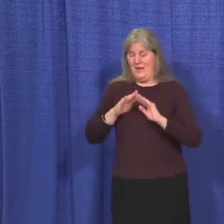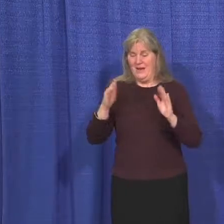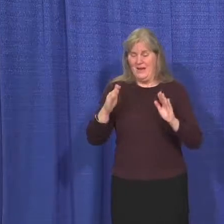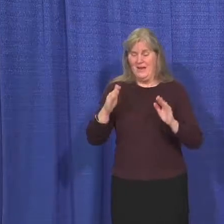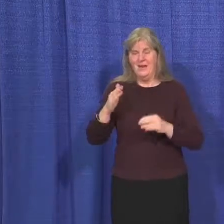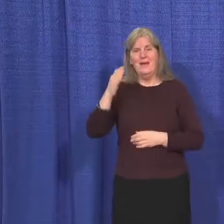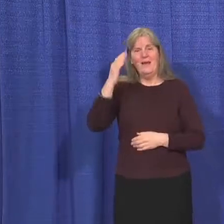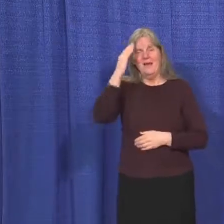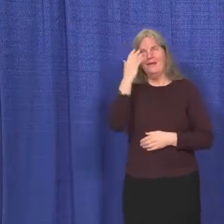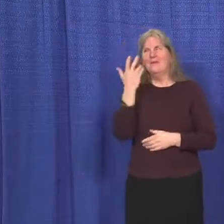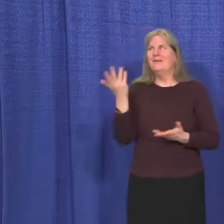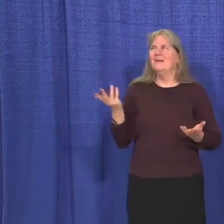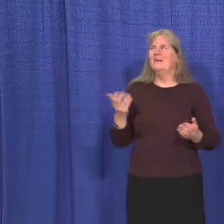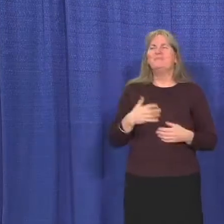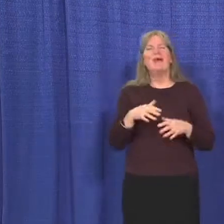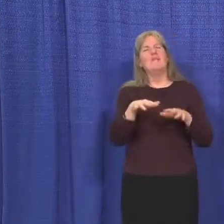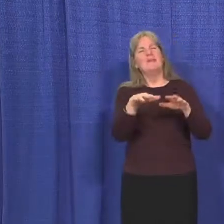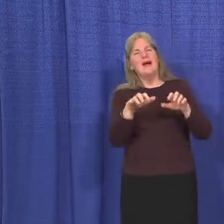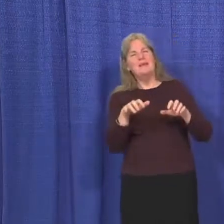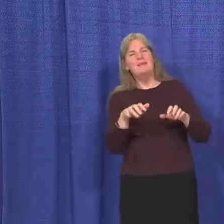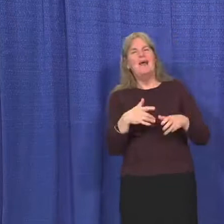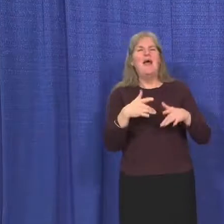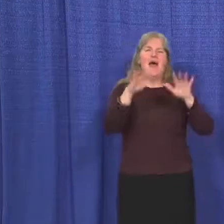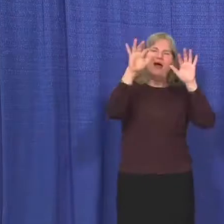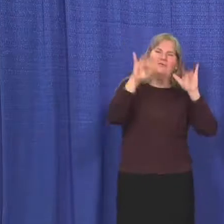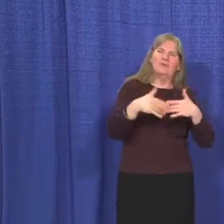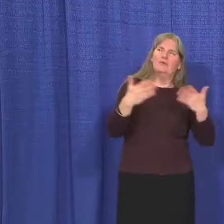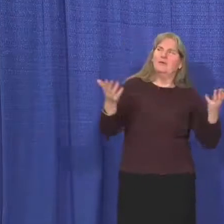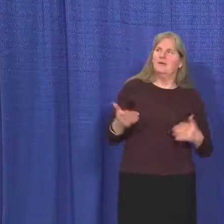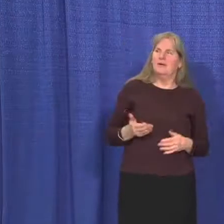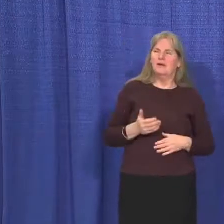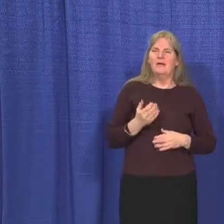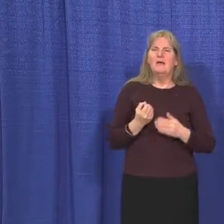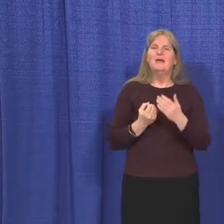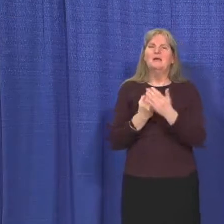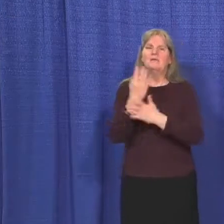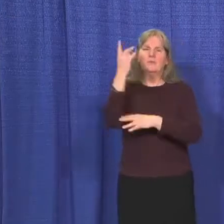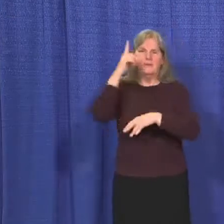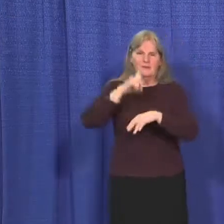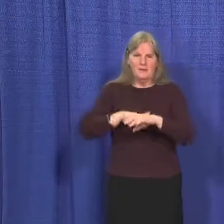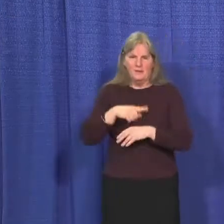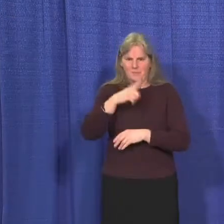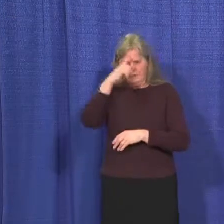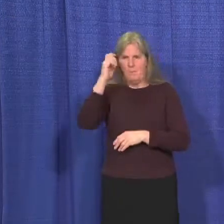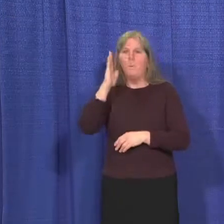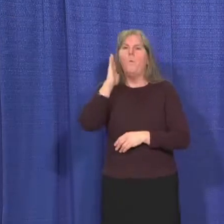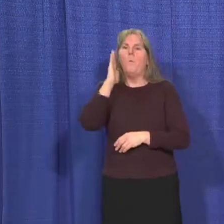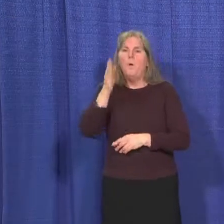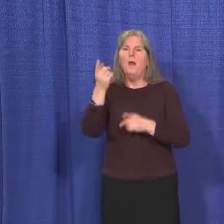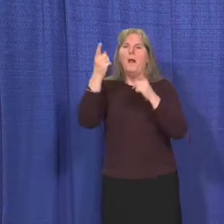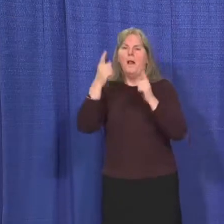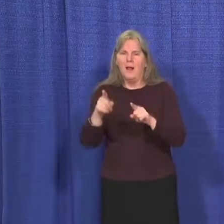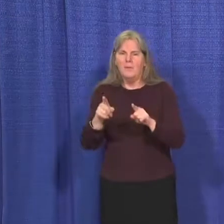No matter how much ice and snow we have now, spring and summer will get here in so will the end